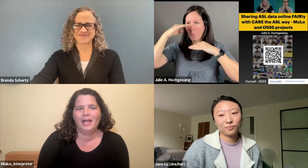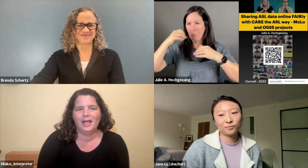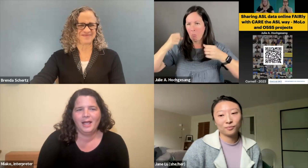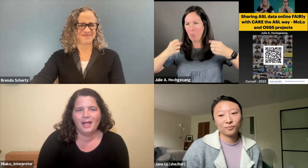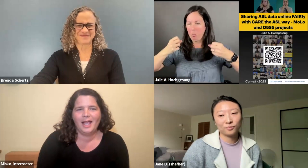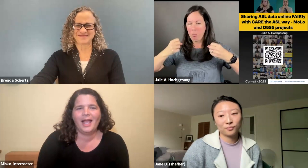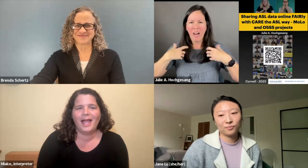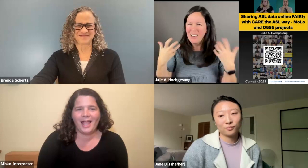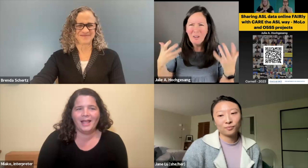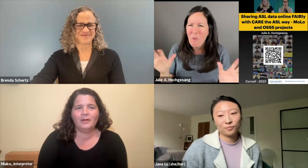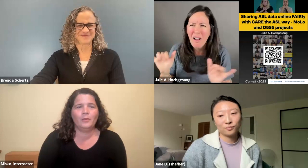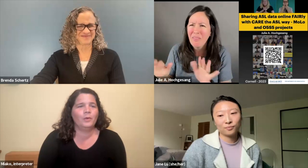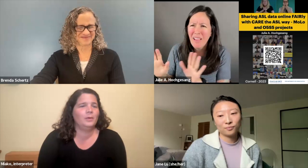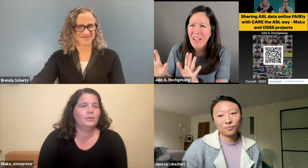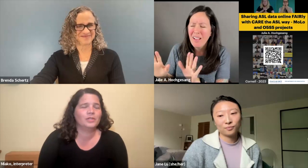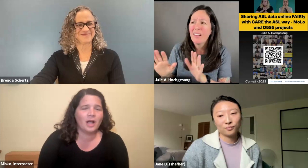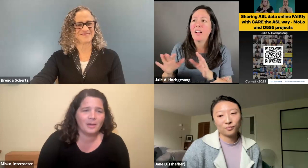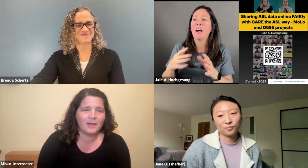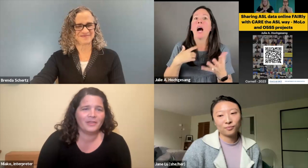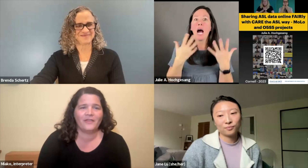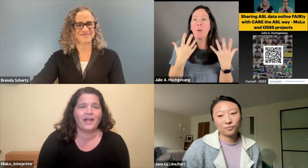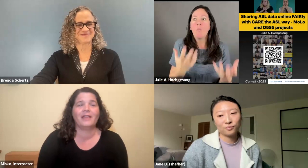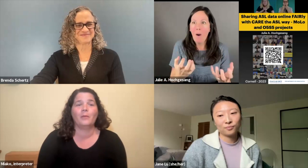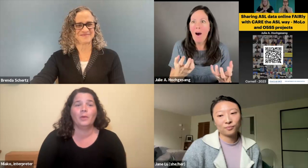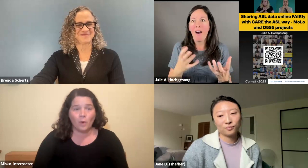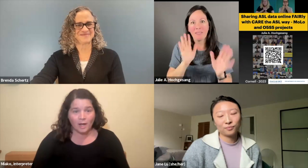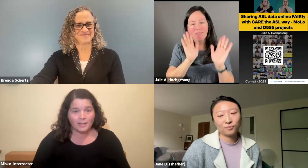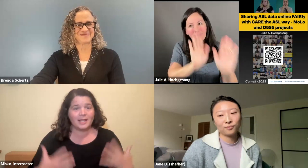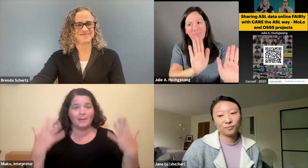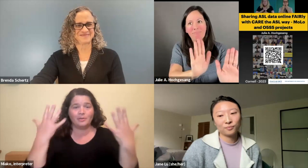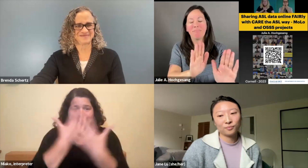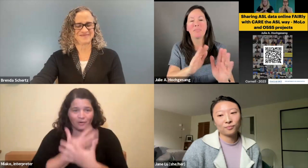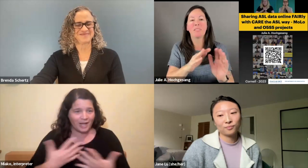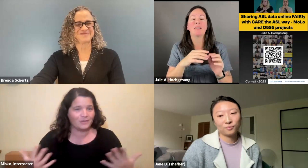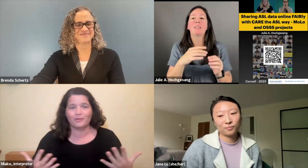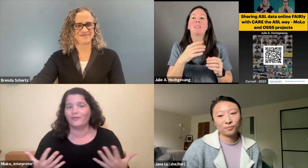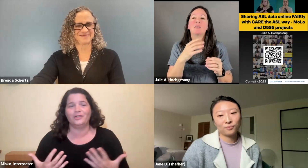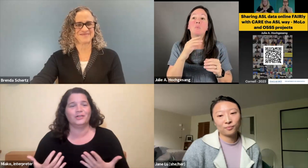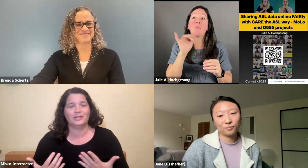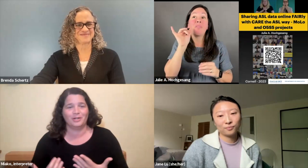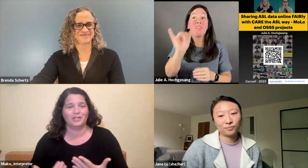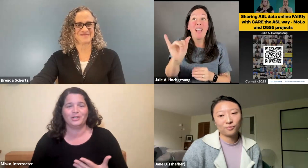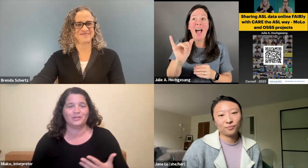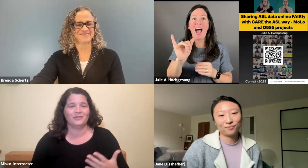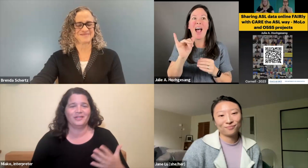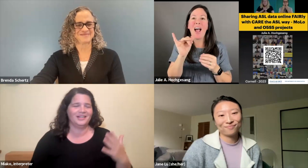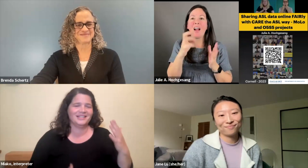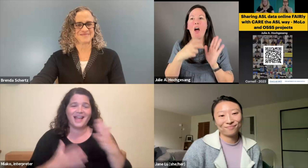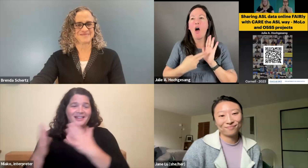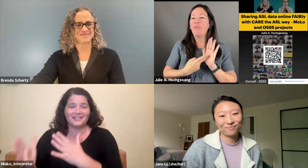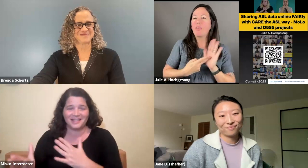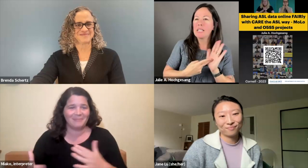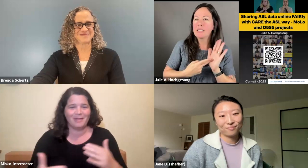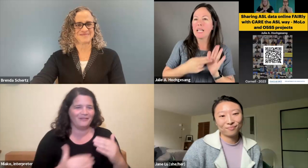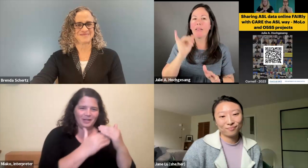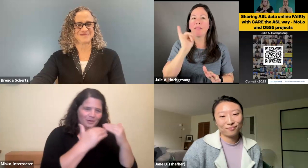do and we will talk about the fact that we want to capture their natural facial expressions this is not signbank videos